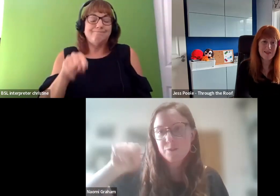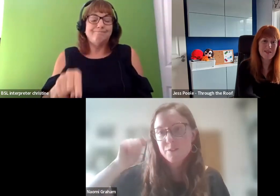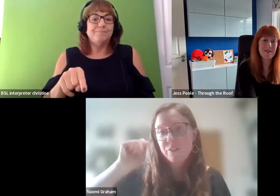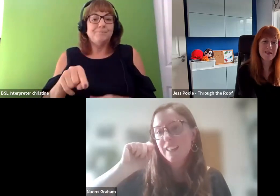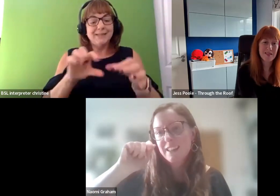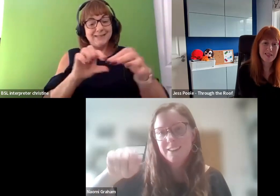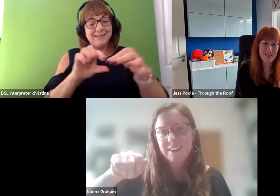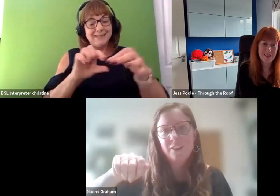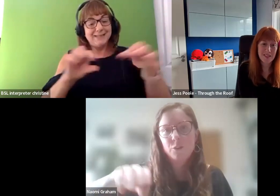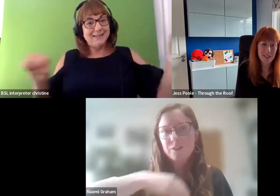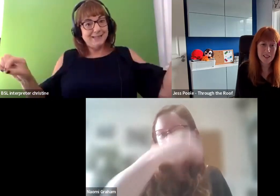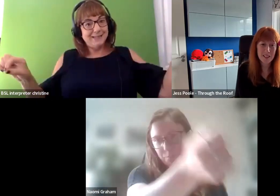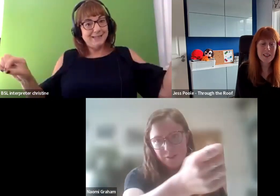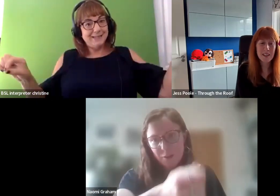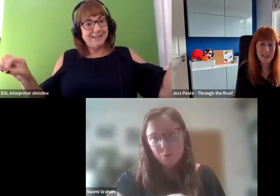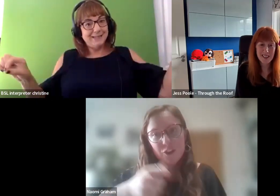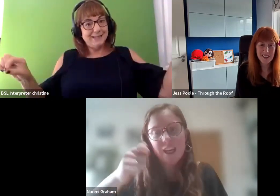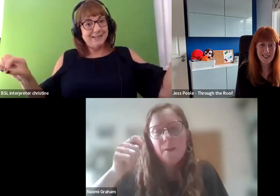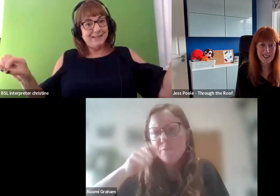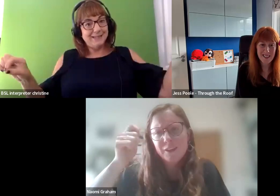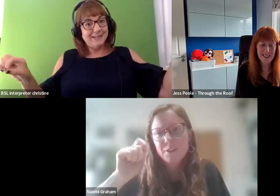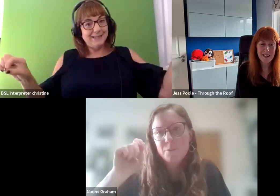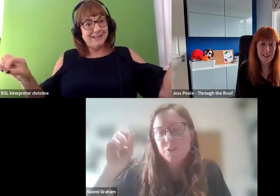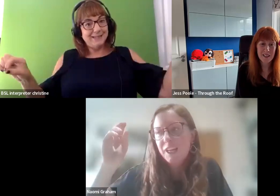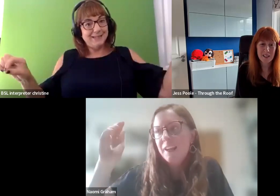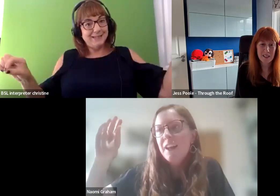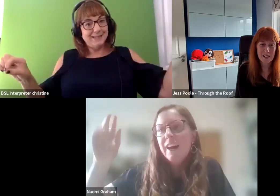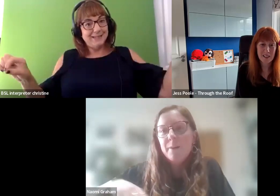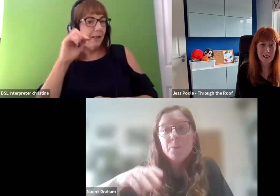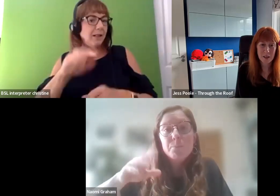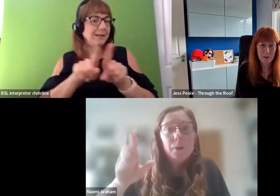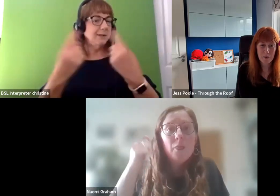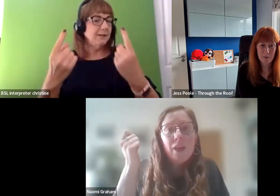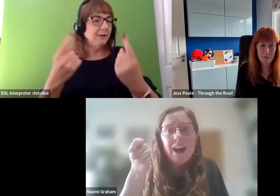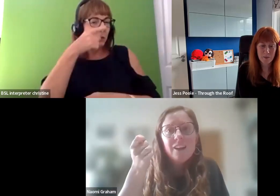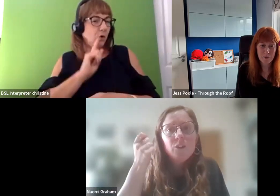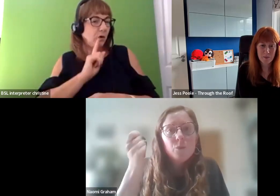a fig scented candle because he climbs a sycamore tree, a big sycamore tree, but that